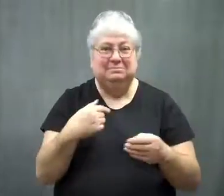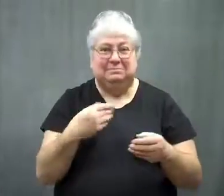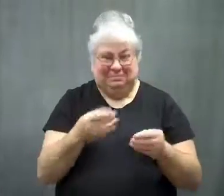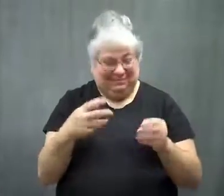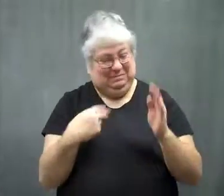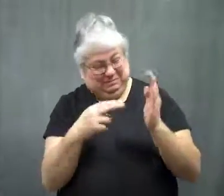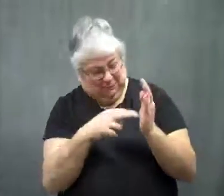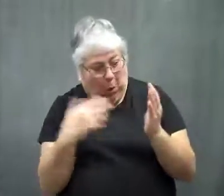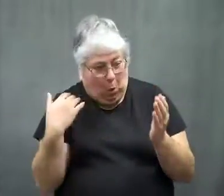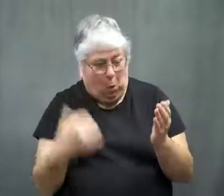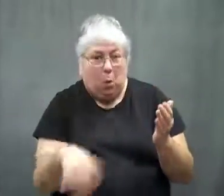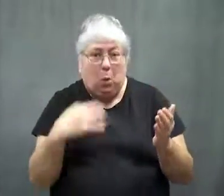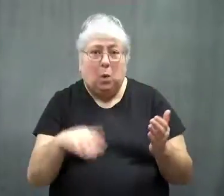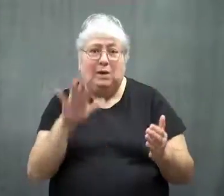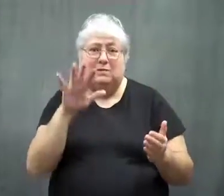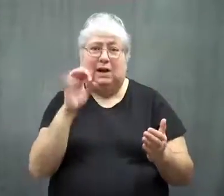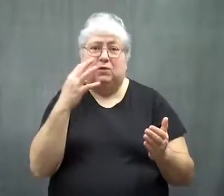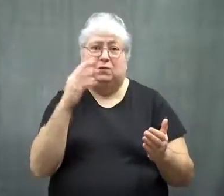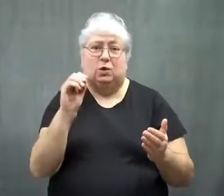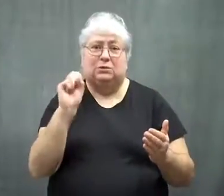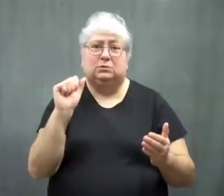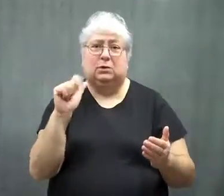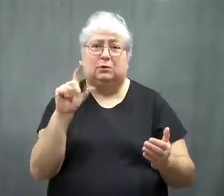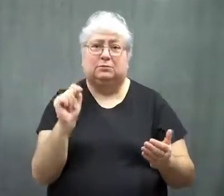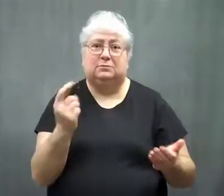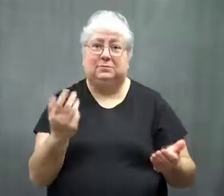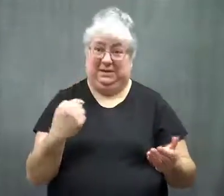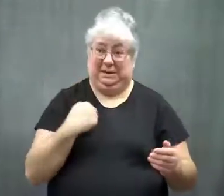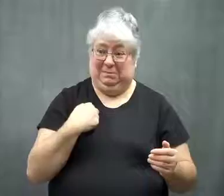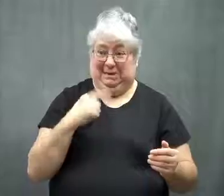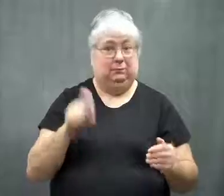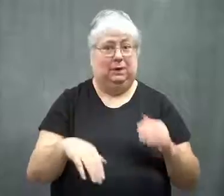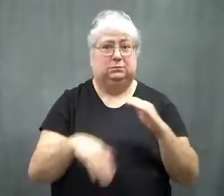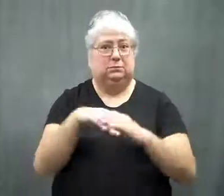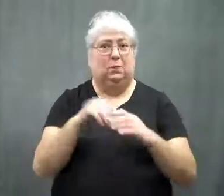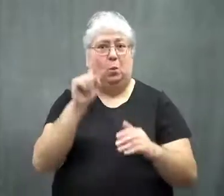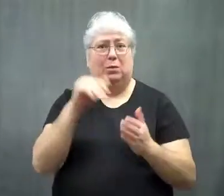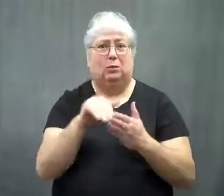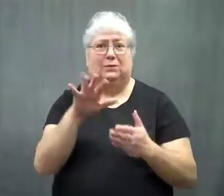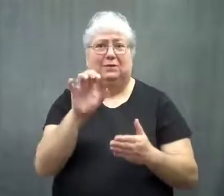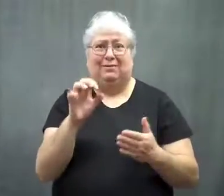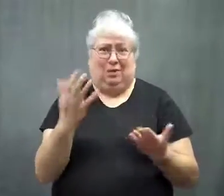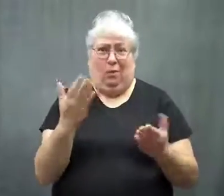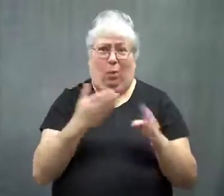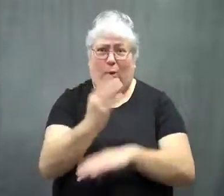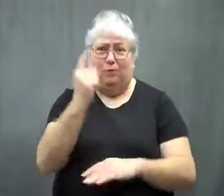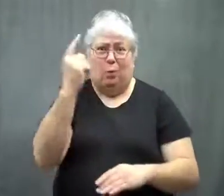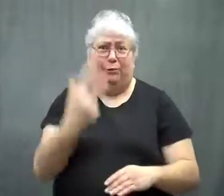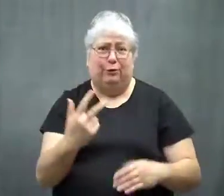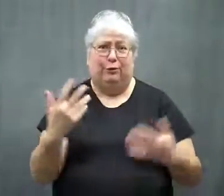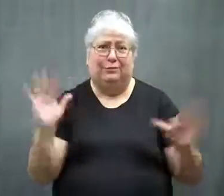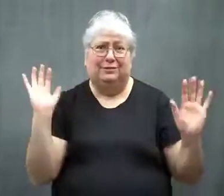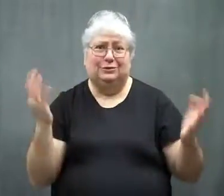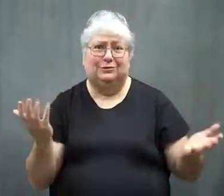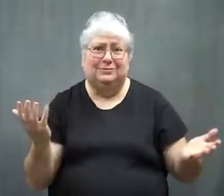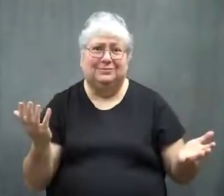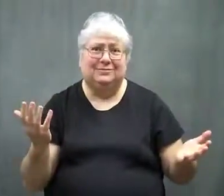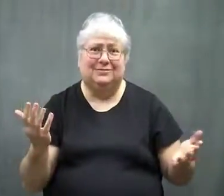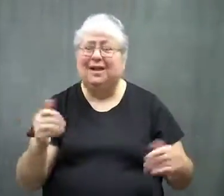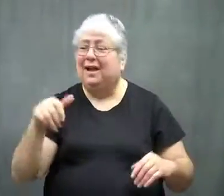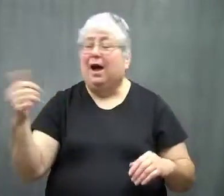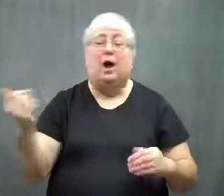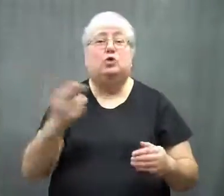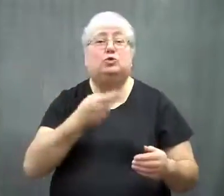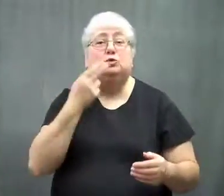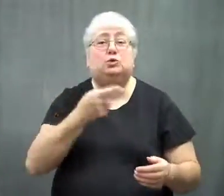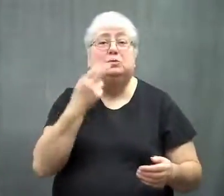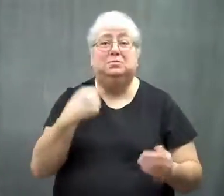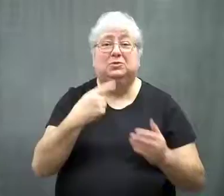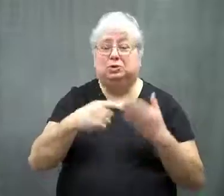It had a whopping 540 mg of salt.